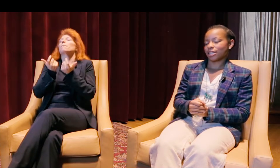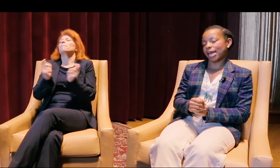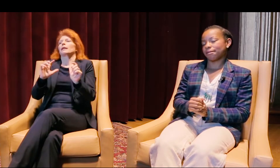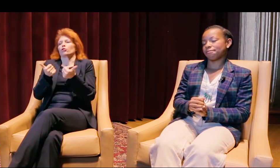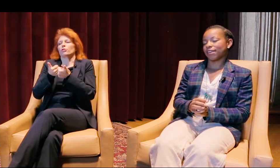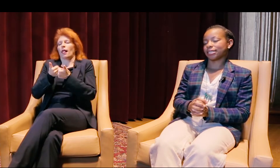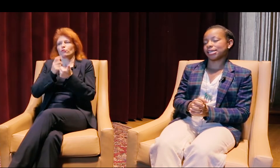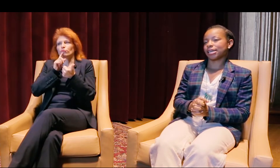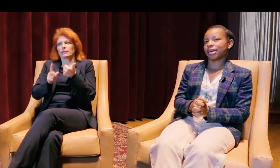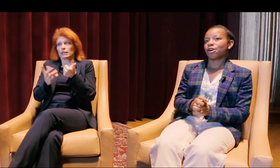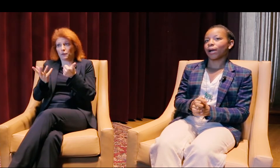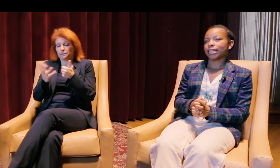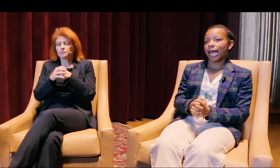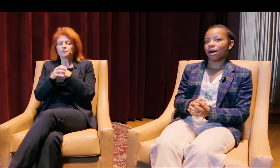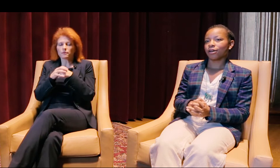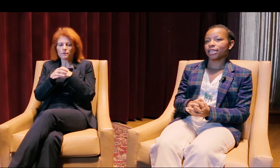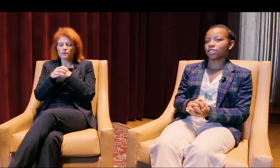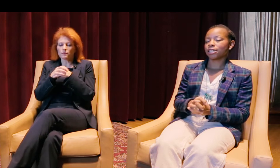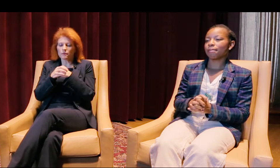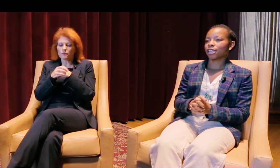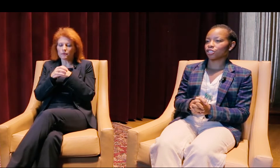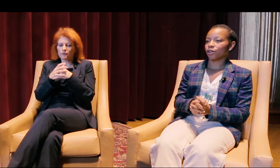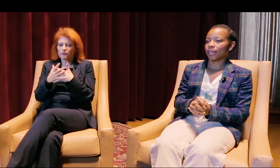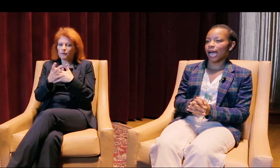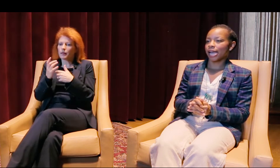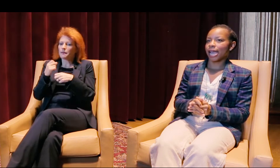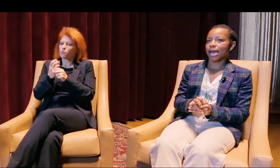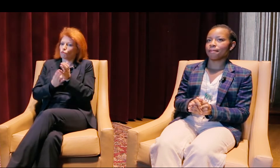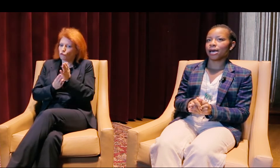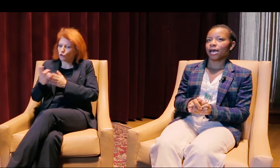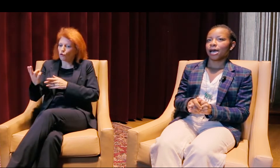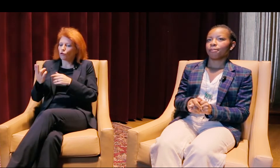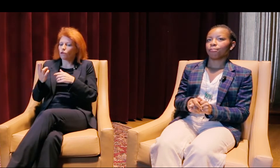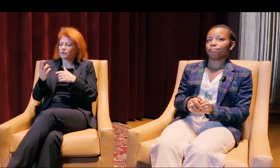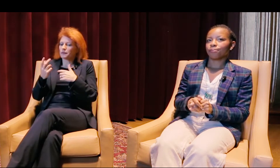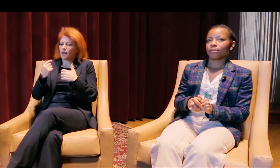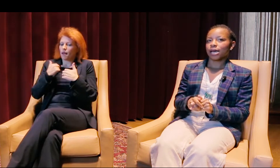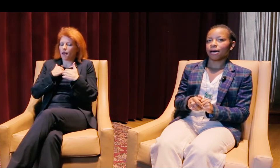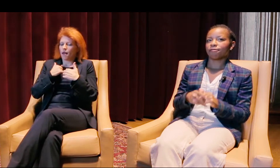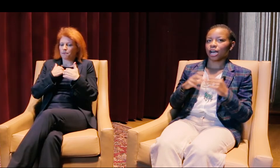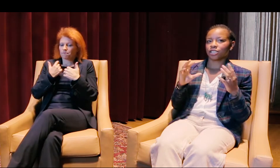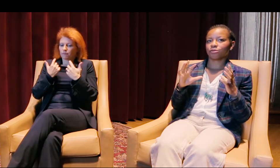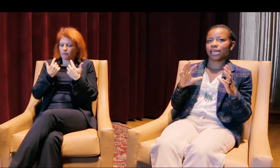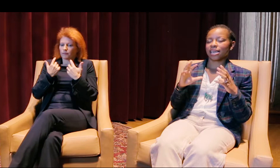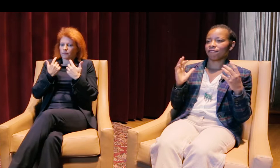that I am facing right now is just to make sure that am fostering an environment of safety,